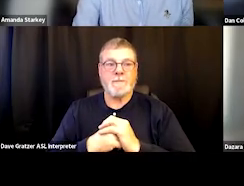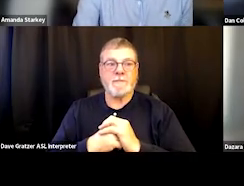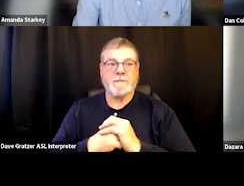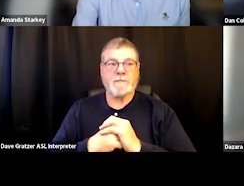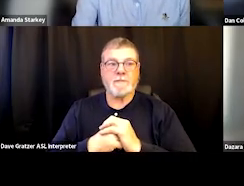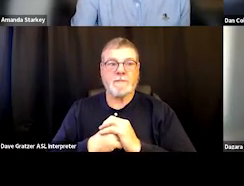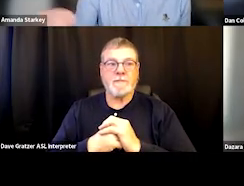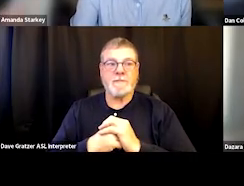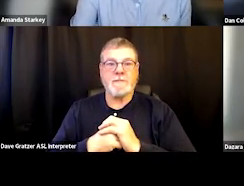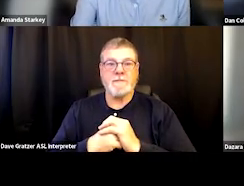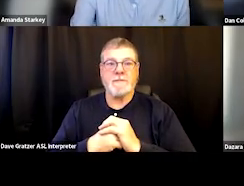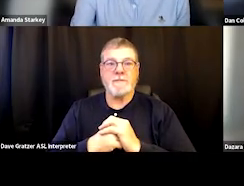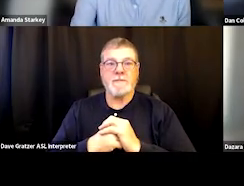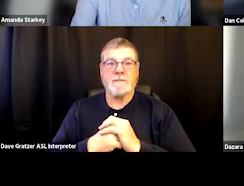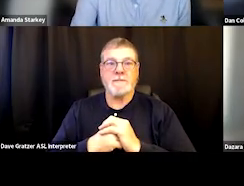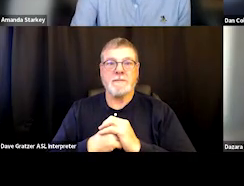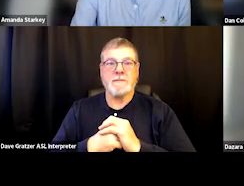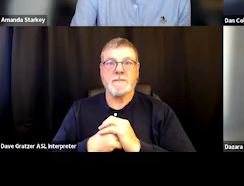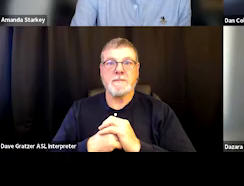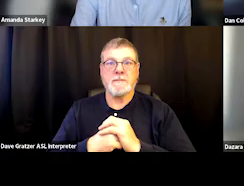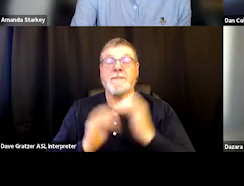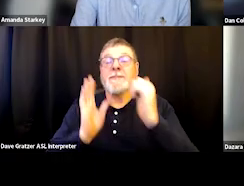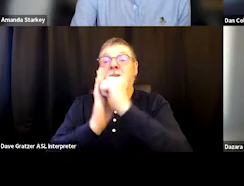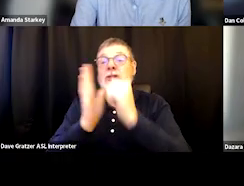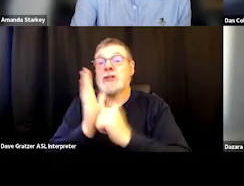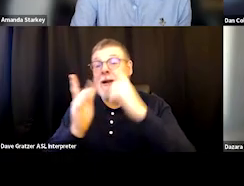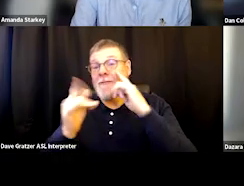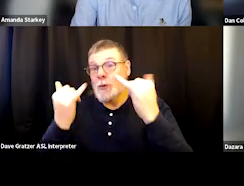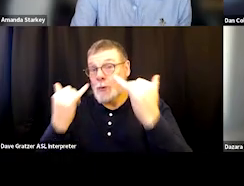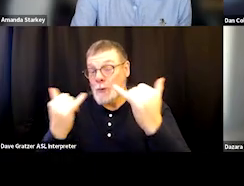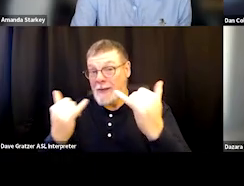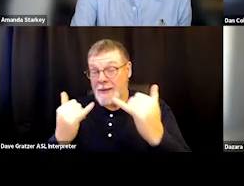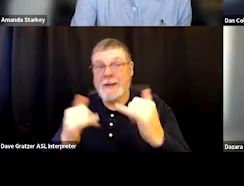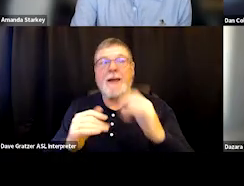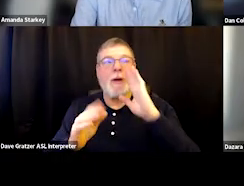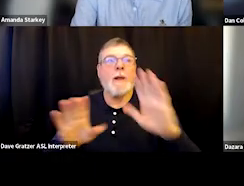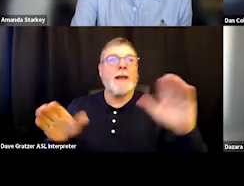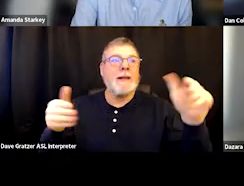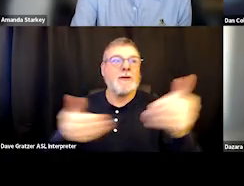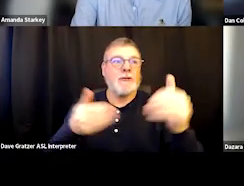Starting. Let's review the agenda for today. and a quick review of the SOAR process.